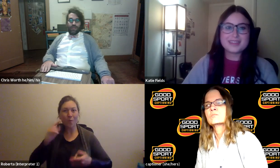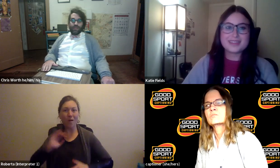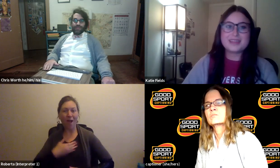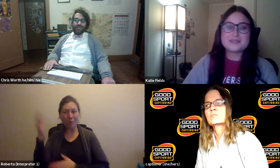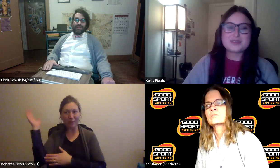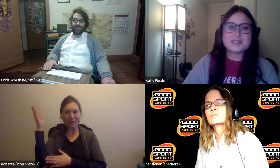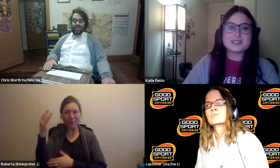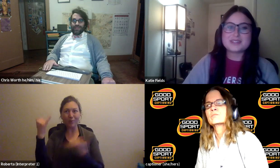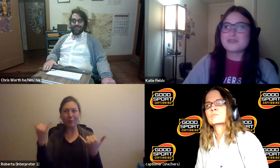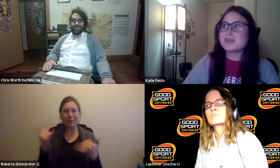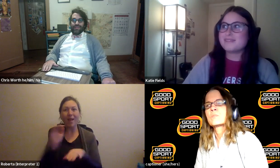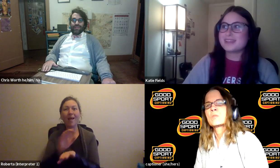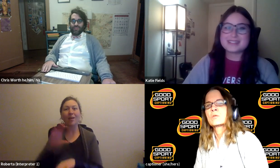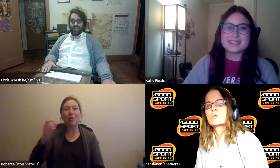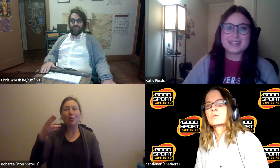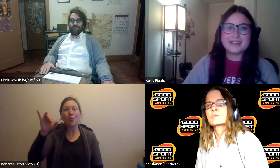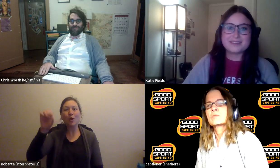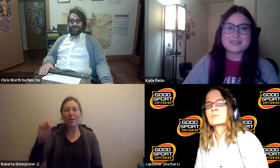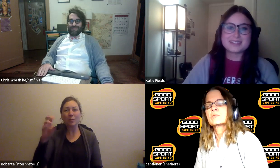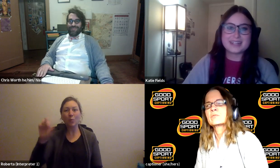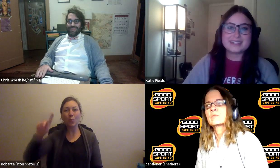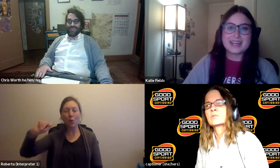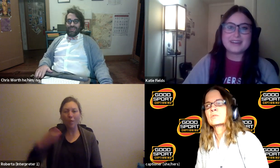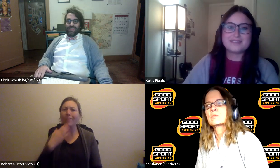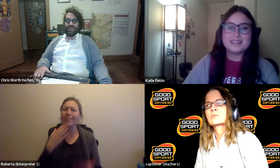thank you so much for being with us tonight we're so excited to have